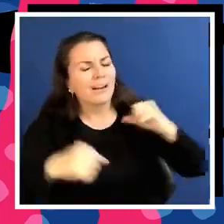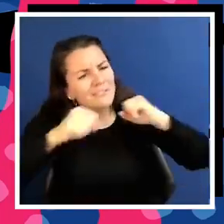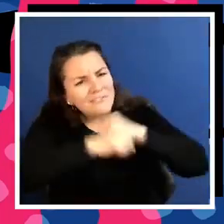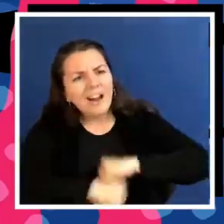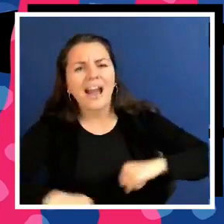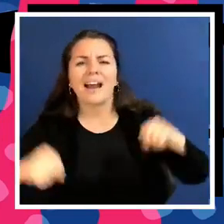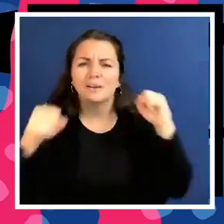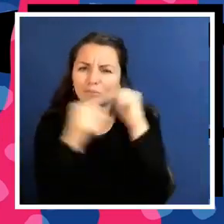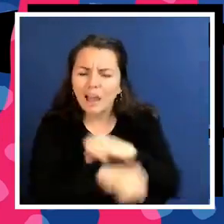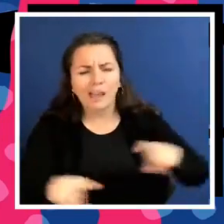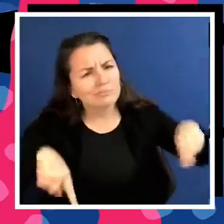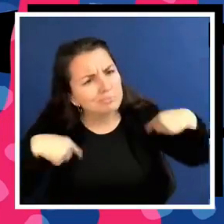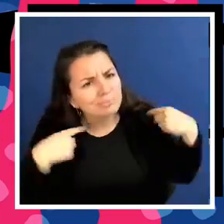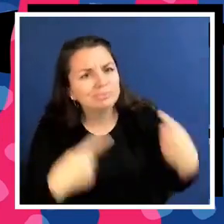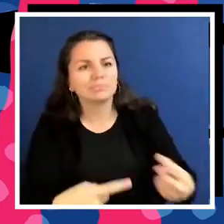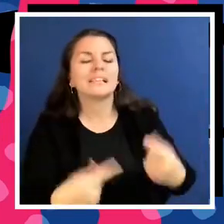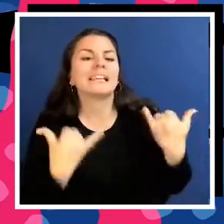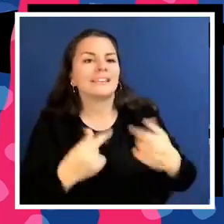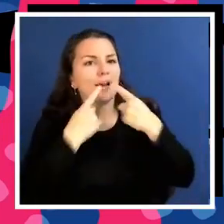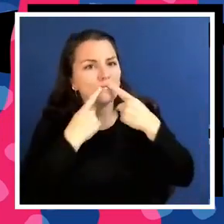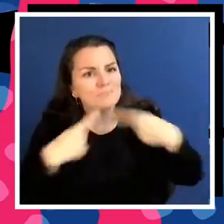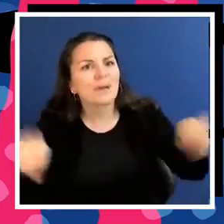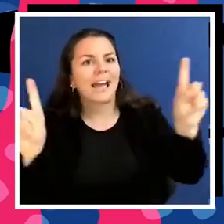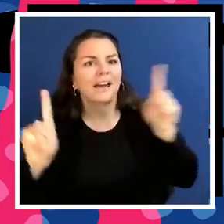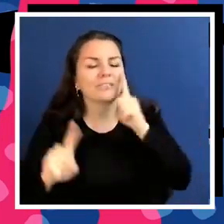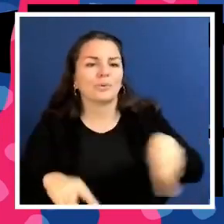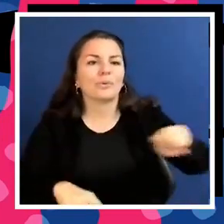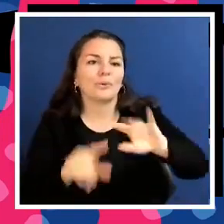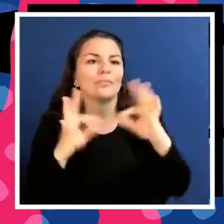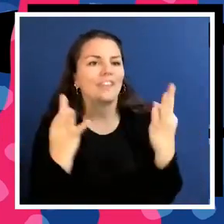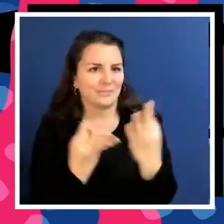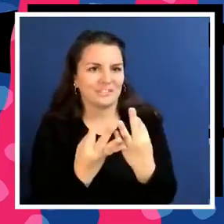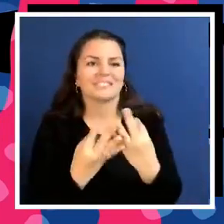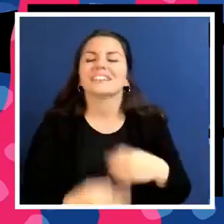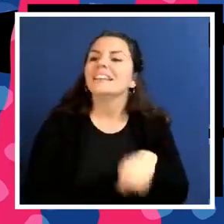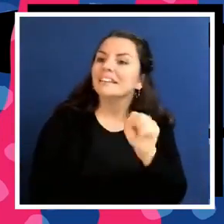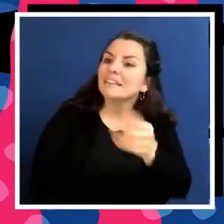MANY GRASSROOTS ACTIVISTS ORGANIZATIONS AT NATIONAL STATE